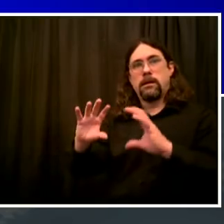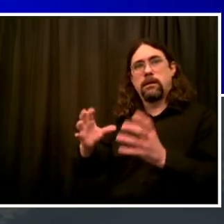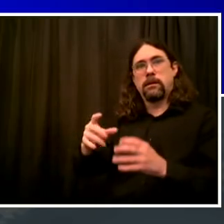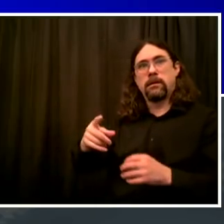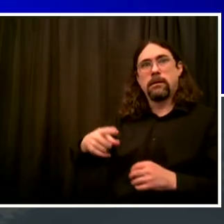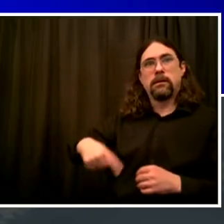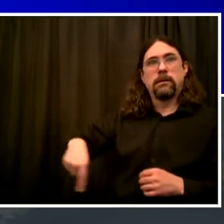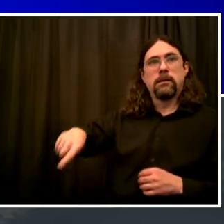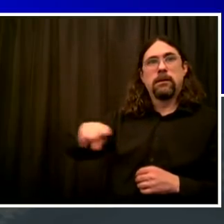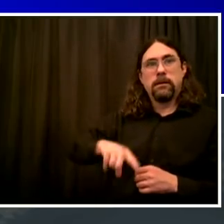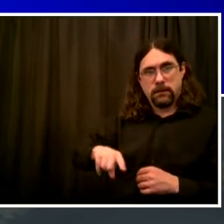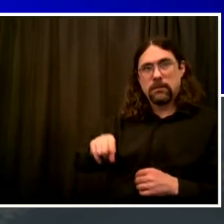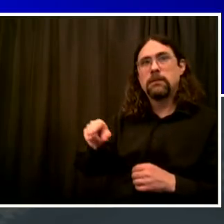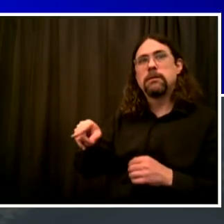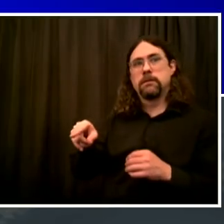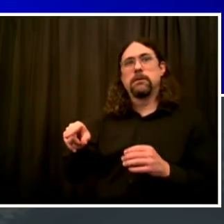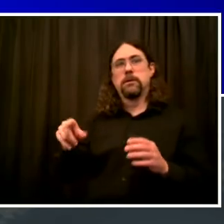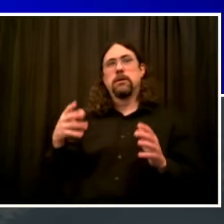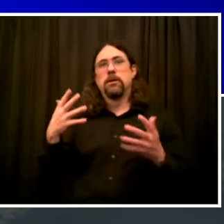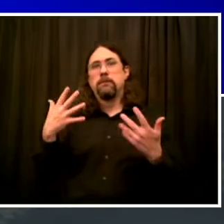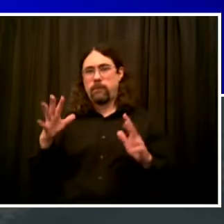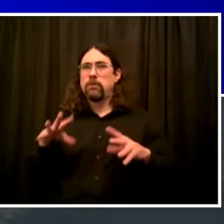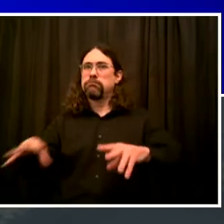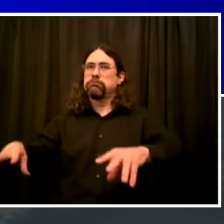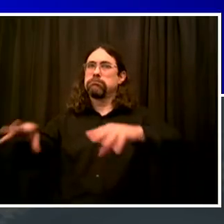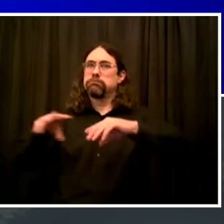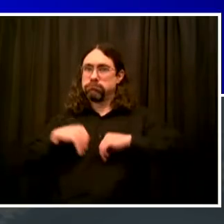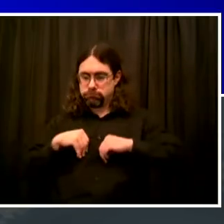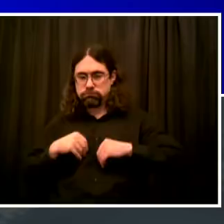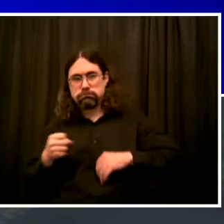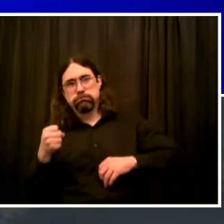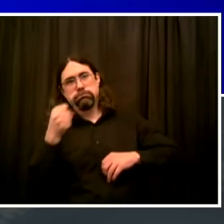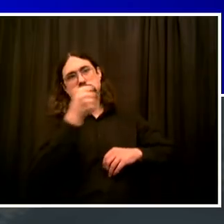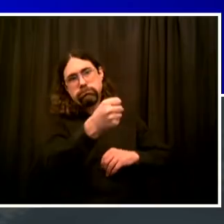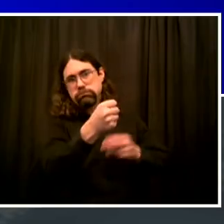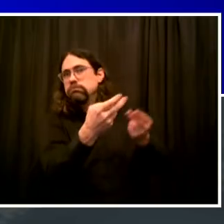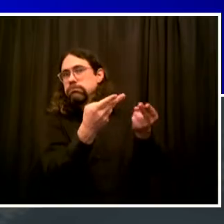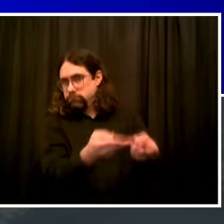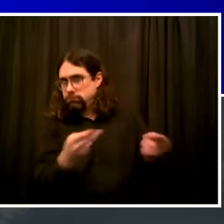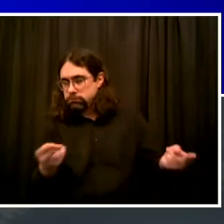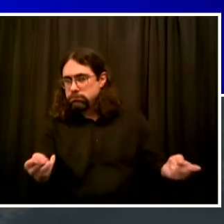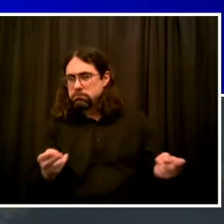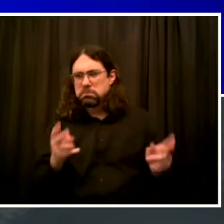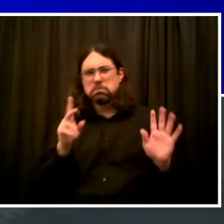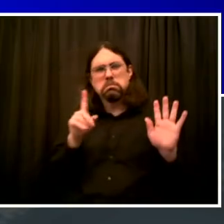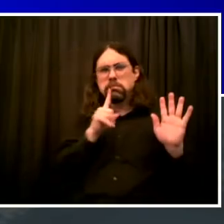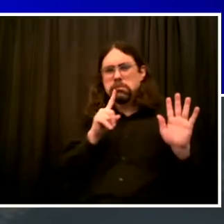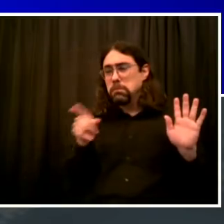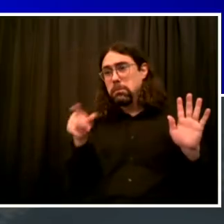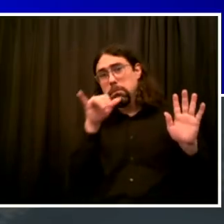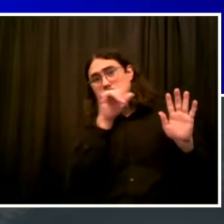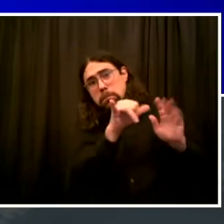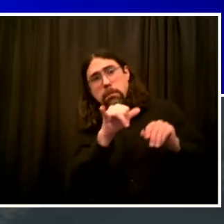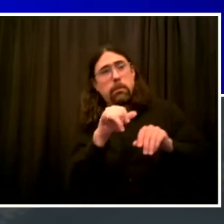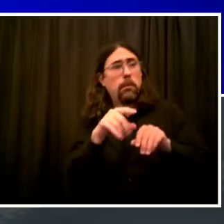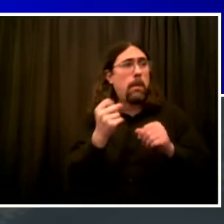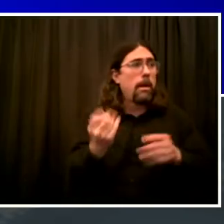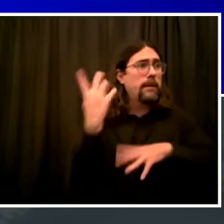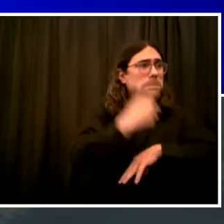WE'LL GET MORE DETAILS AS WE GET TO THE ANALYSI S. AGAIN, 201 STAYING IN SHELTER FOR A